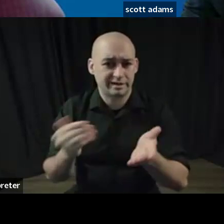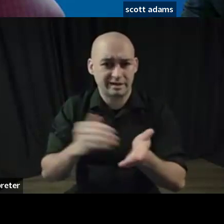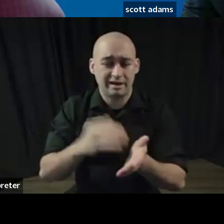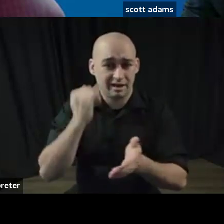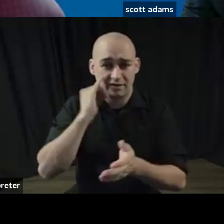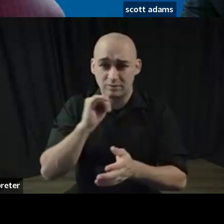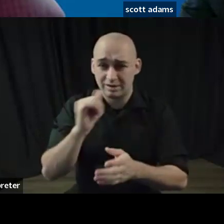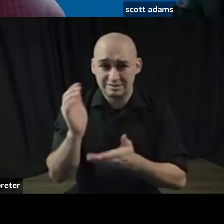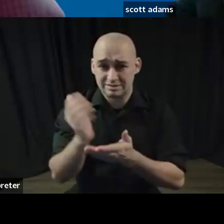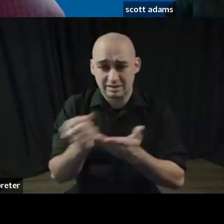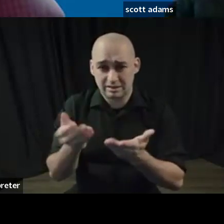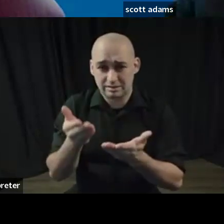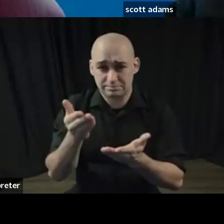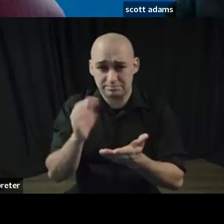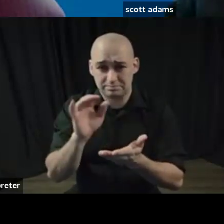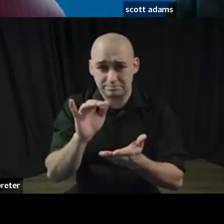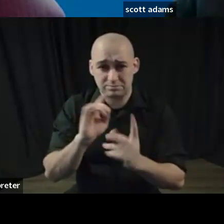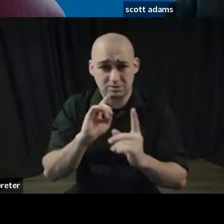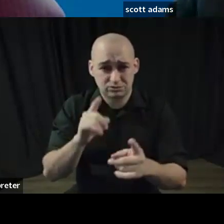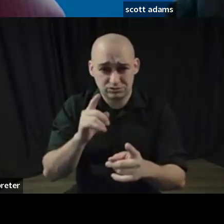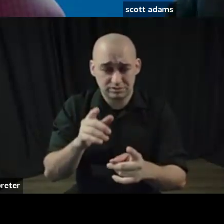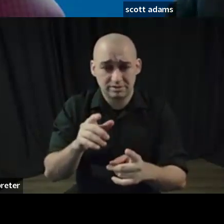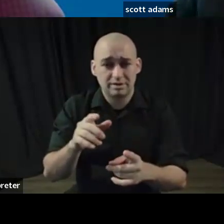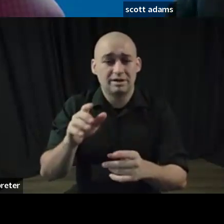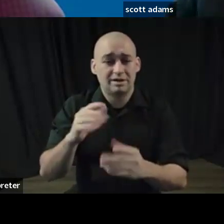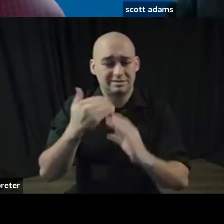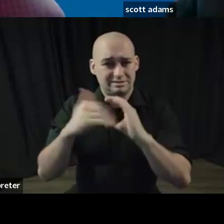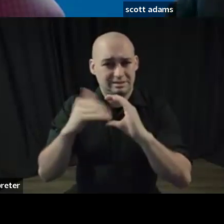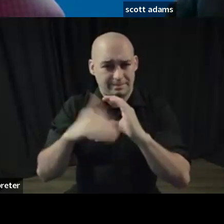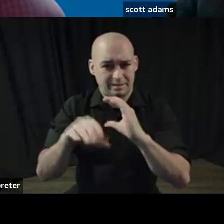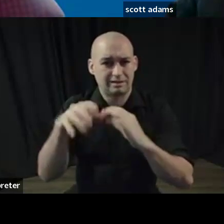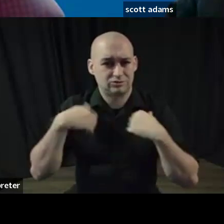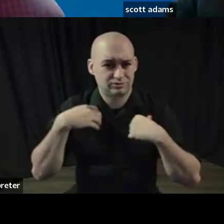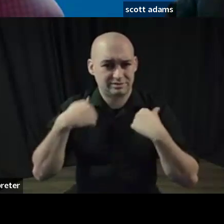please submit it to our CalDEP email address. Thank you, James, Alex and Scott,